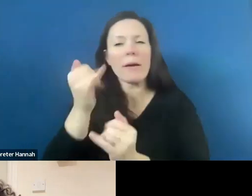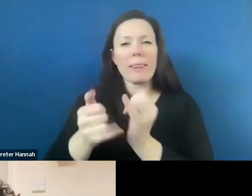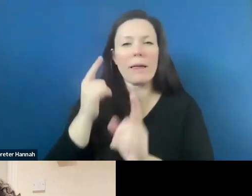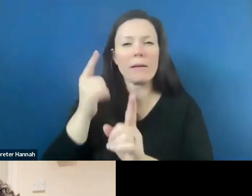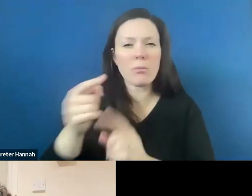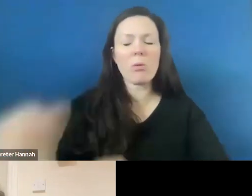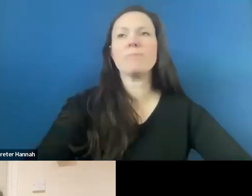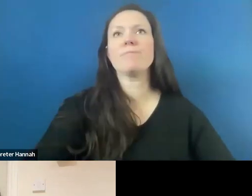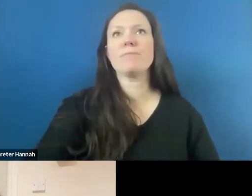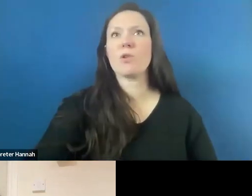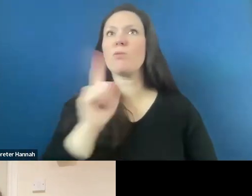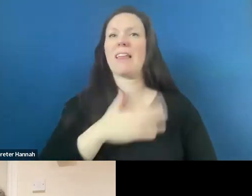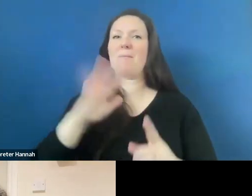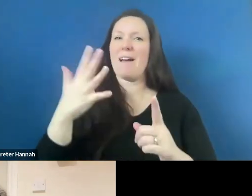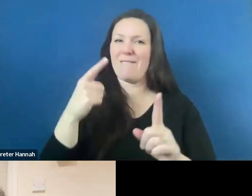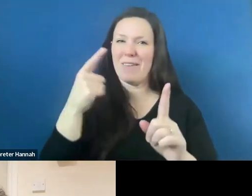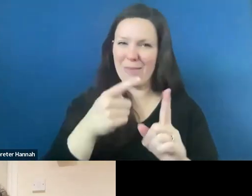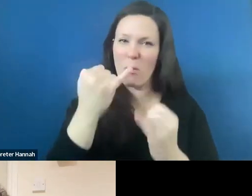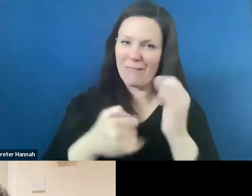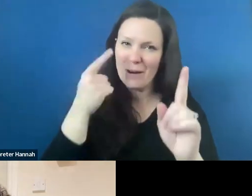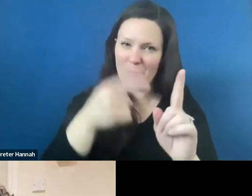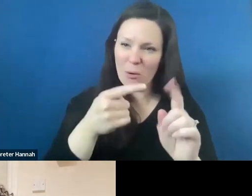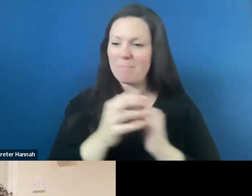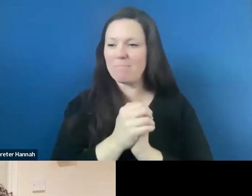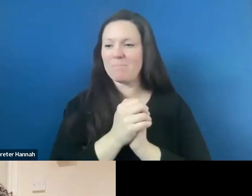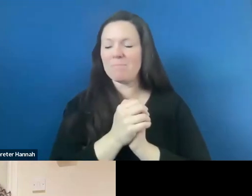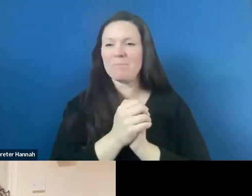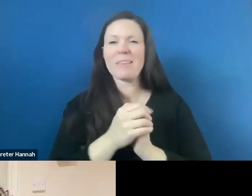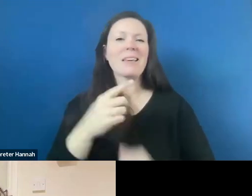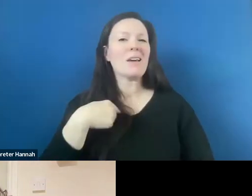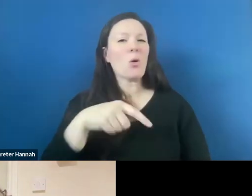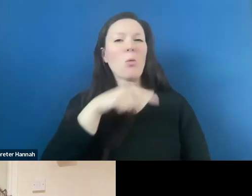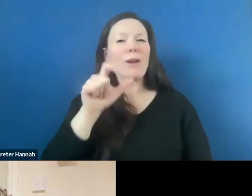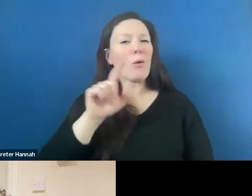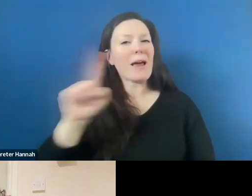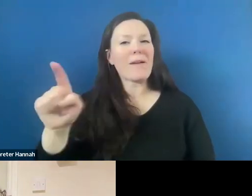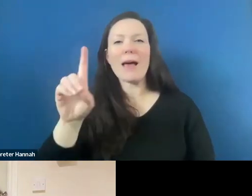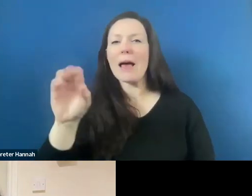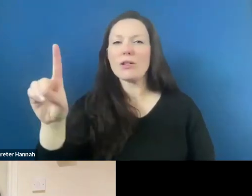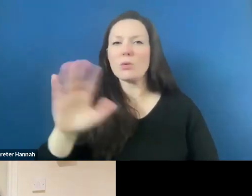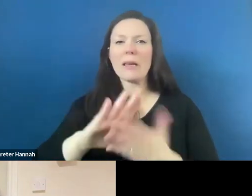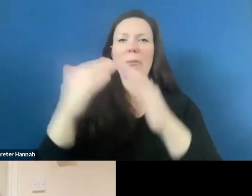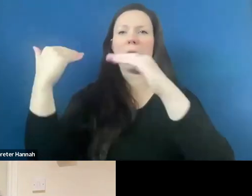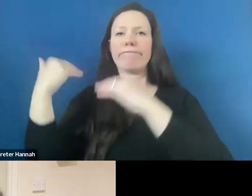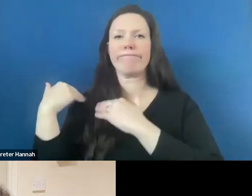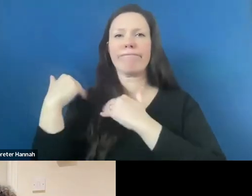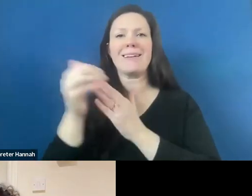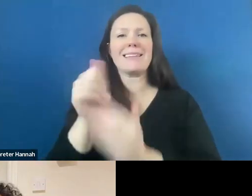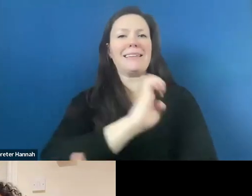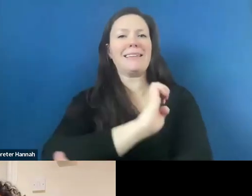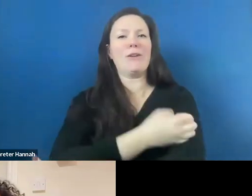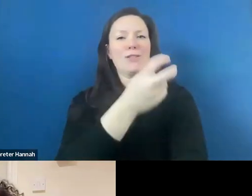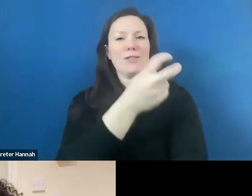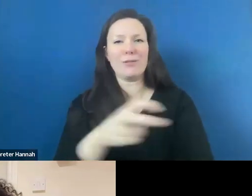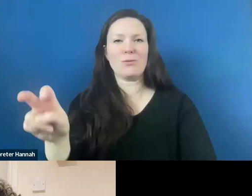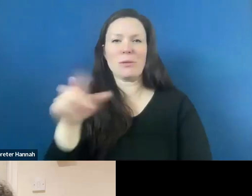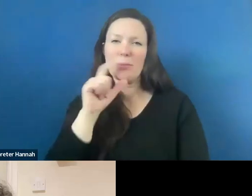if you could wrap it up quickly.